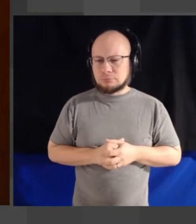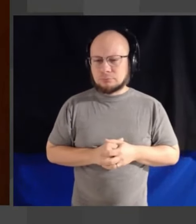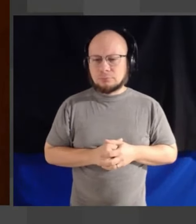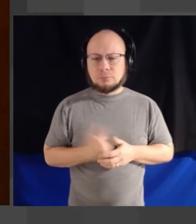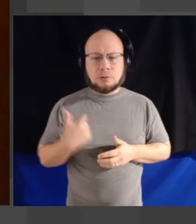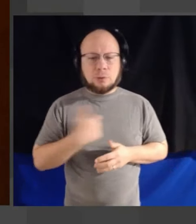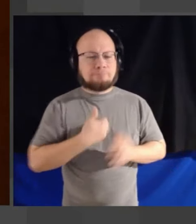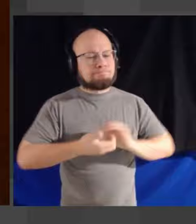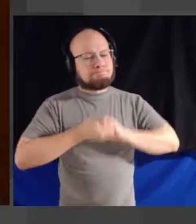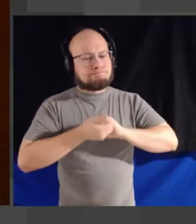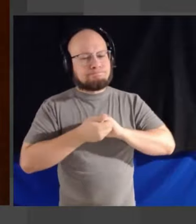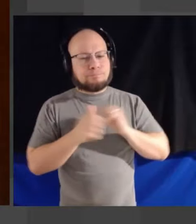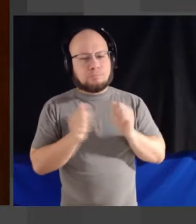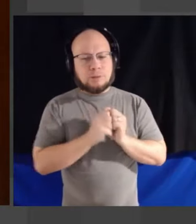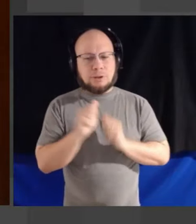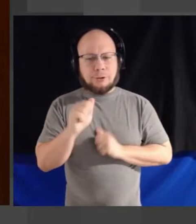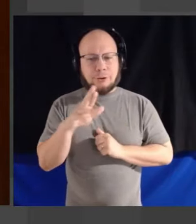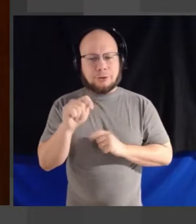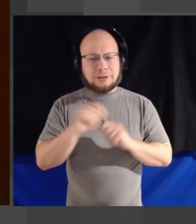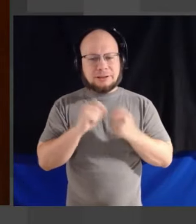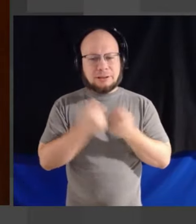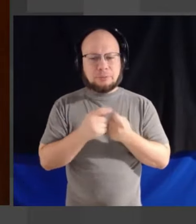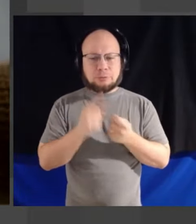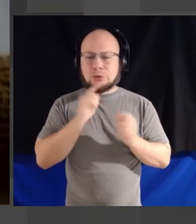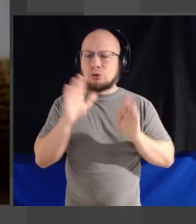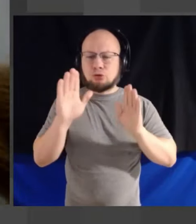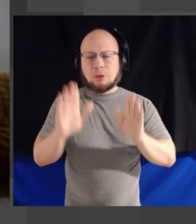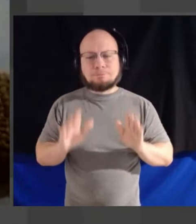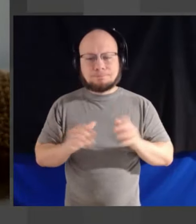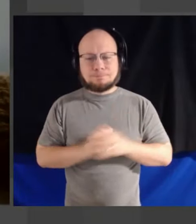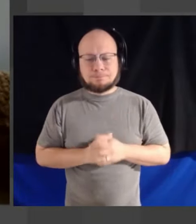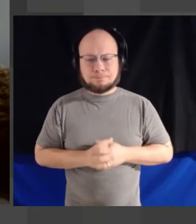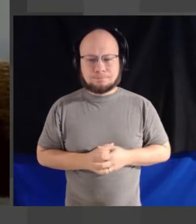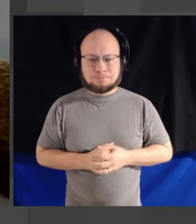WE ACTUALLY HAVE A VERY CLOSE